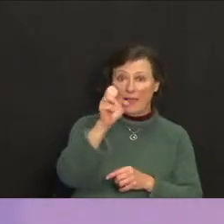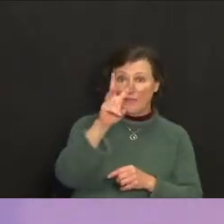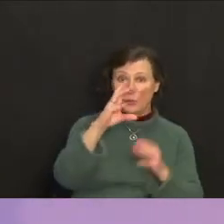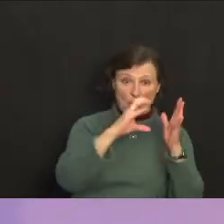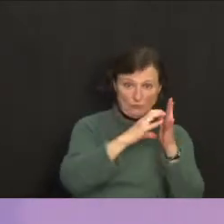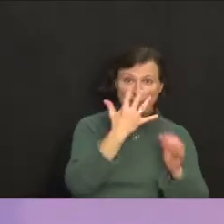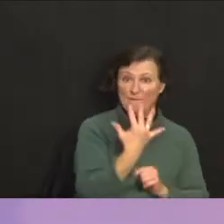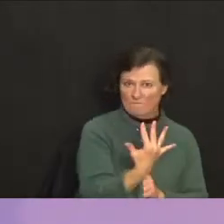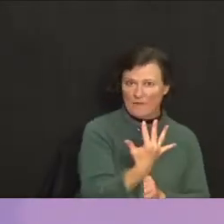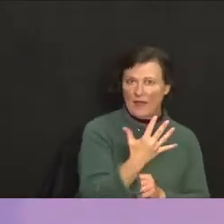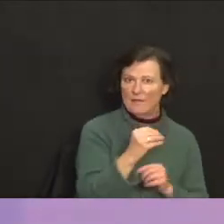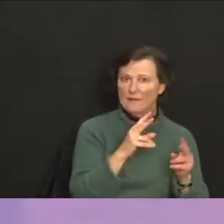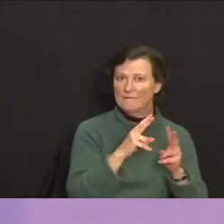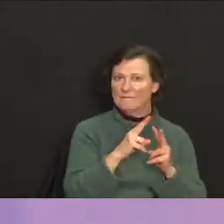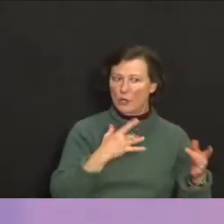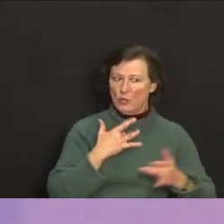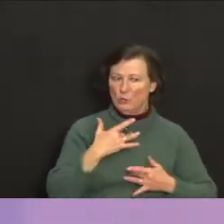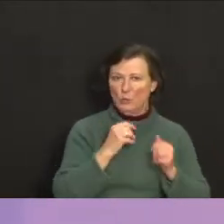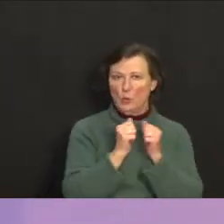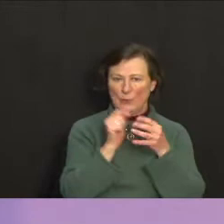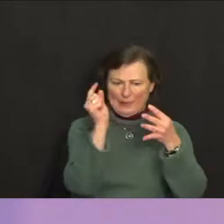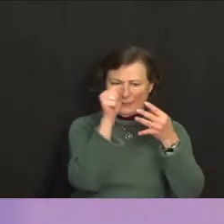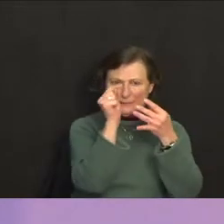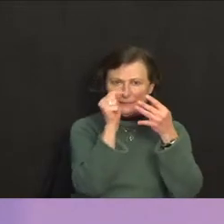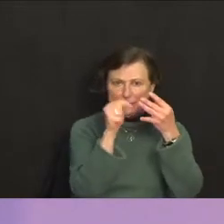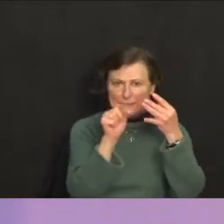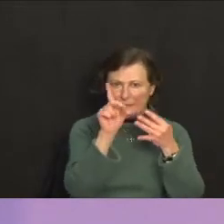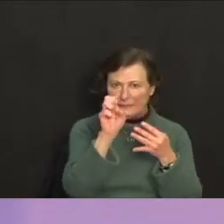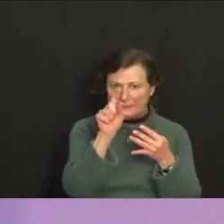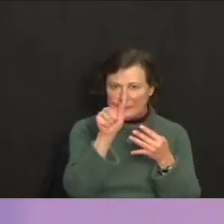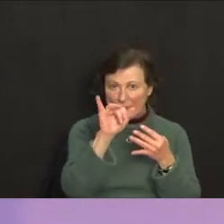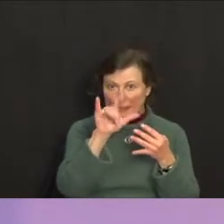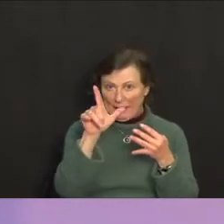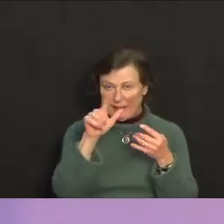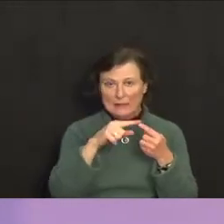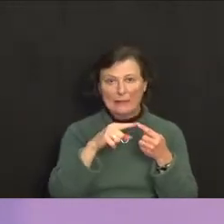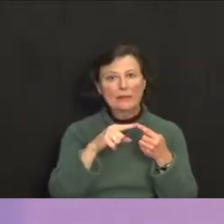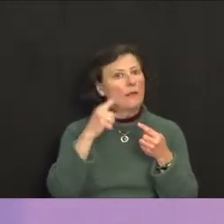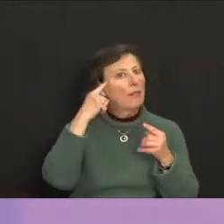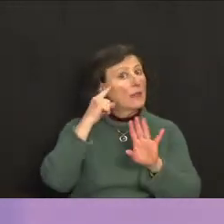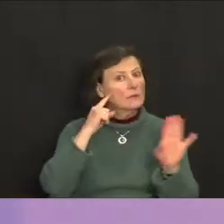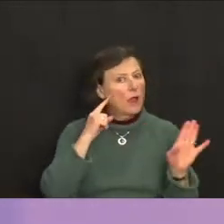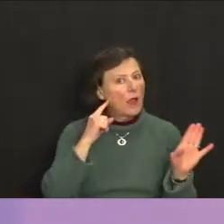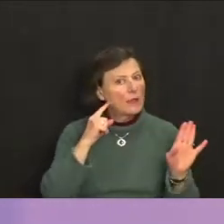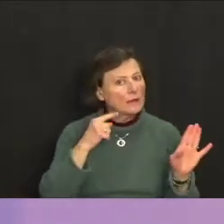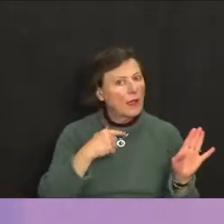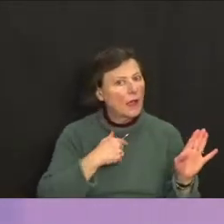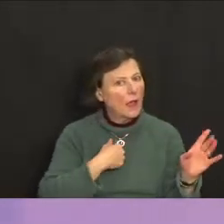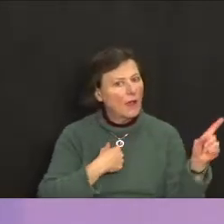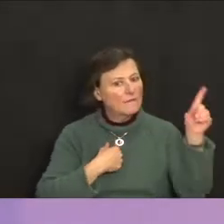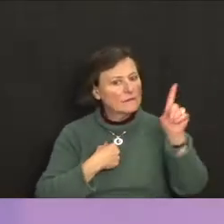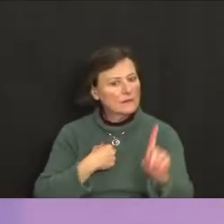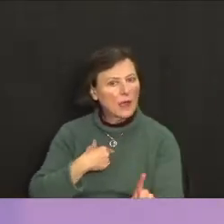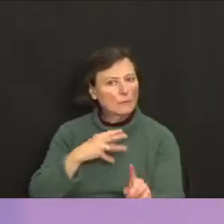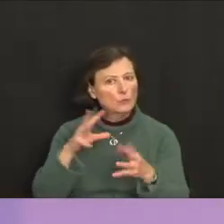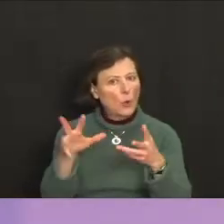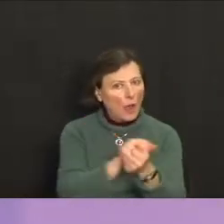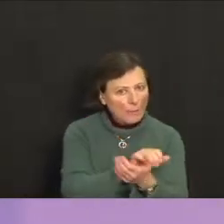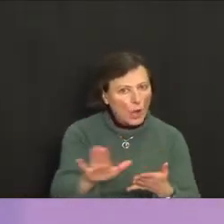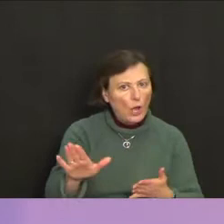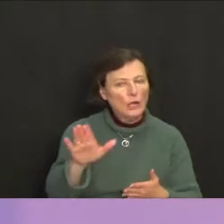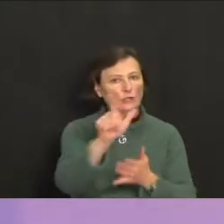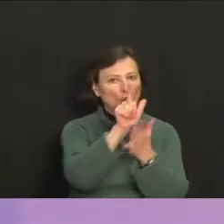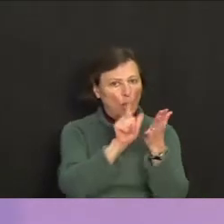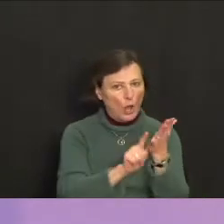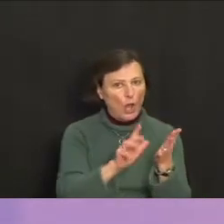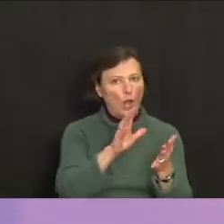very concerned with details: "Think not that I have come to abolish the law and the prophets; I have